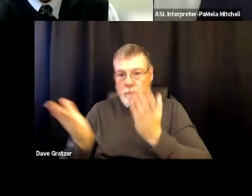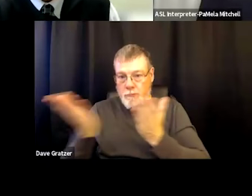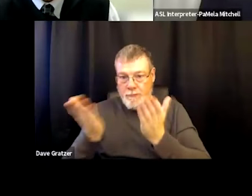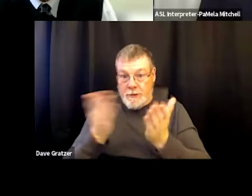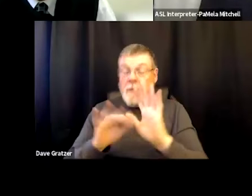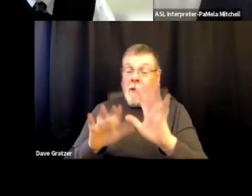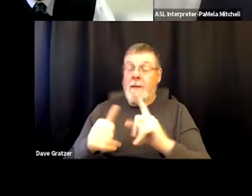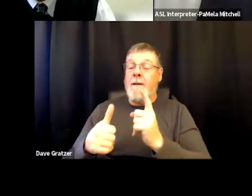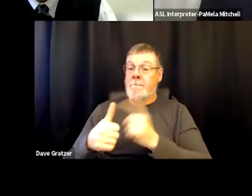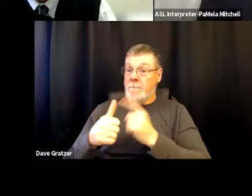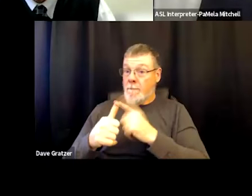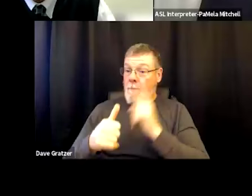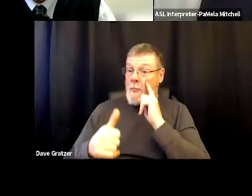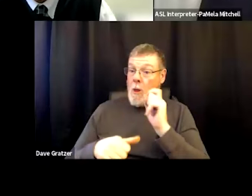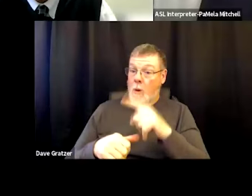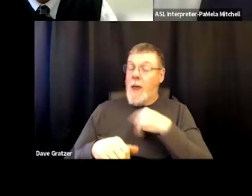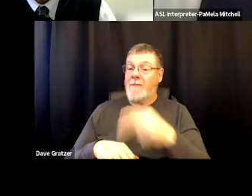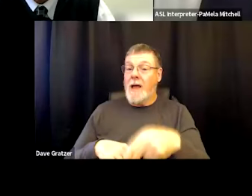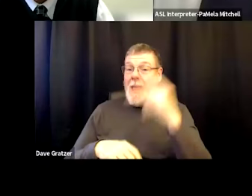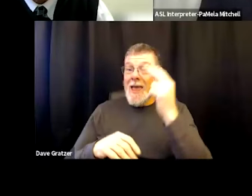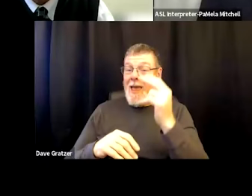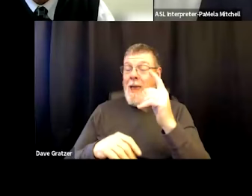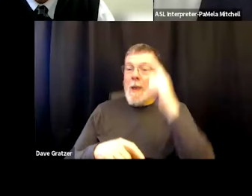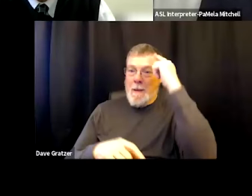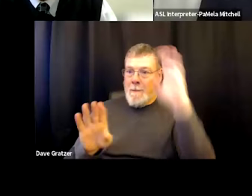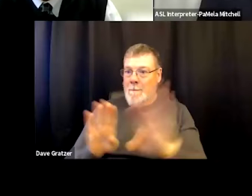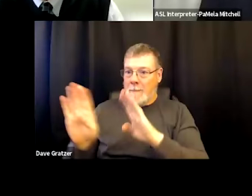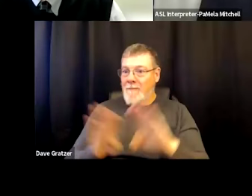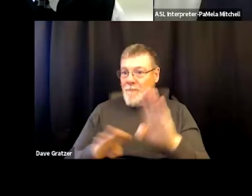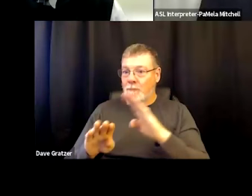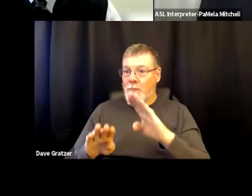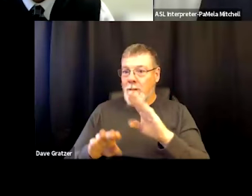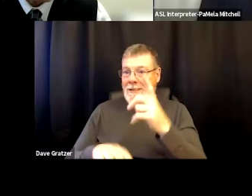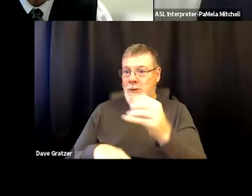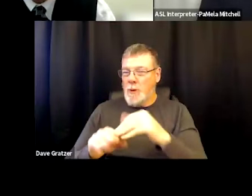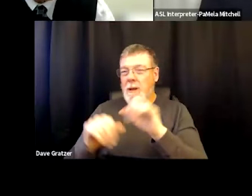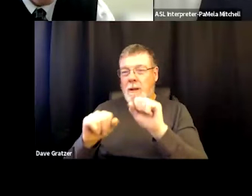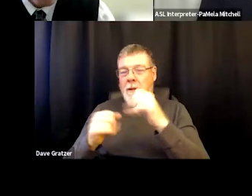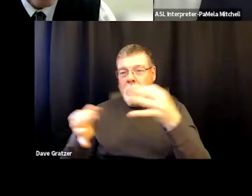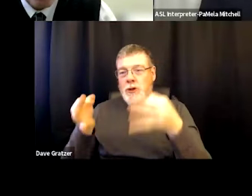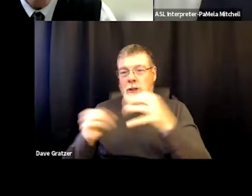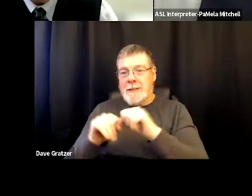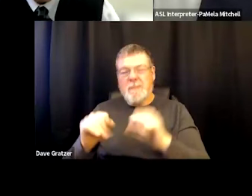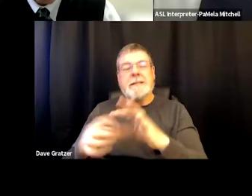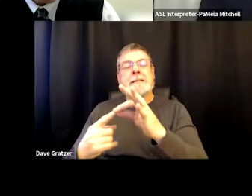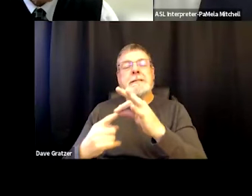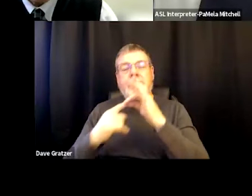First off, we know that we have extremely high rates of behavioral health disorders in the justice system and particularly during reentry.